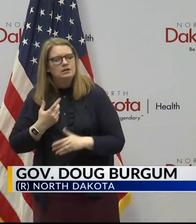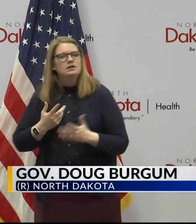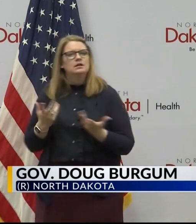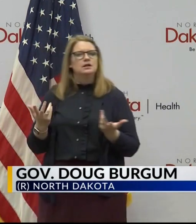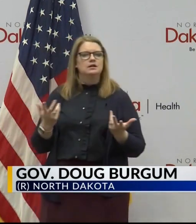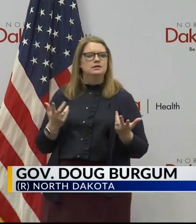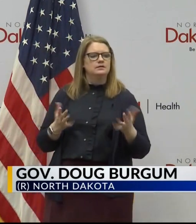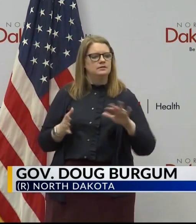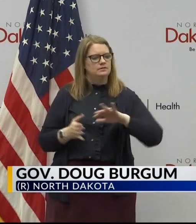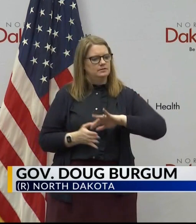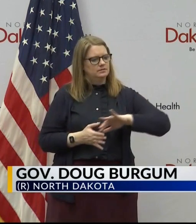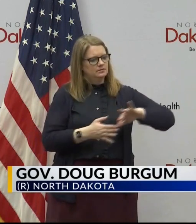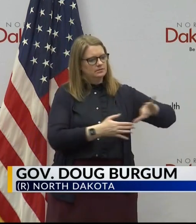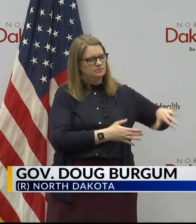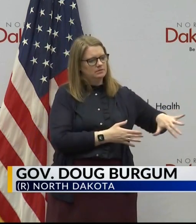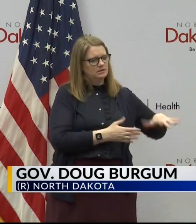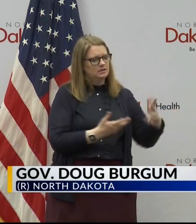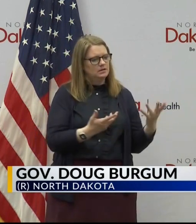WORKING AROUND THE CLOCK TO